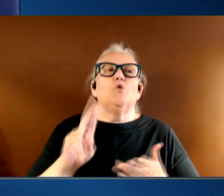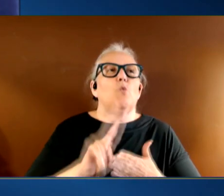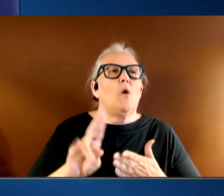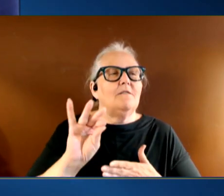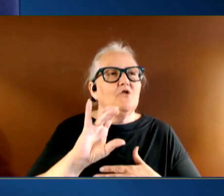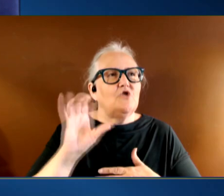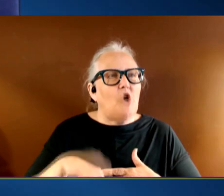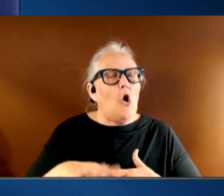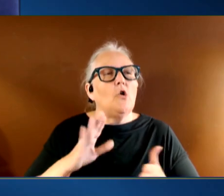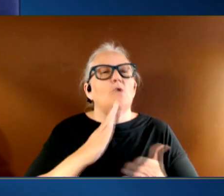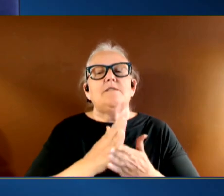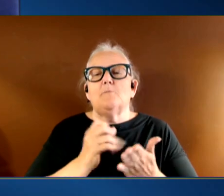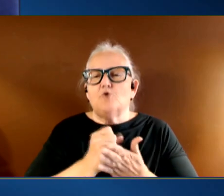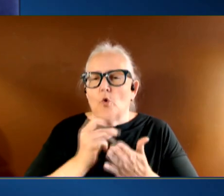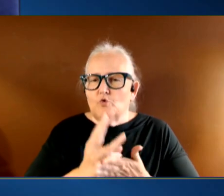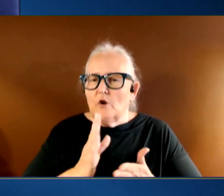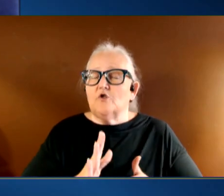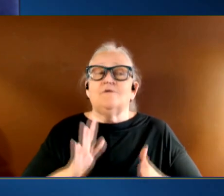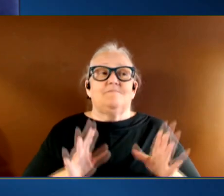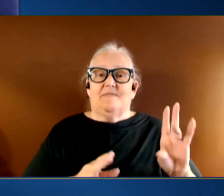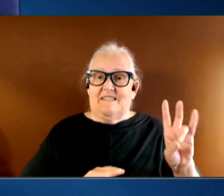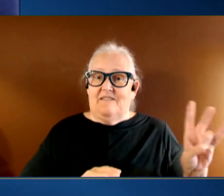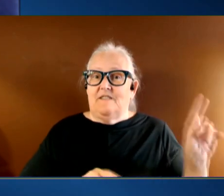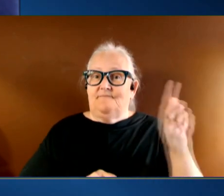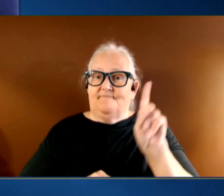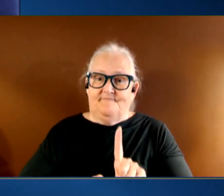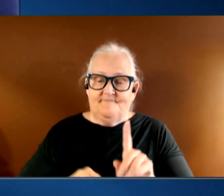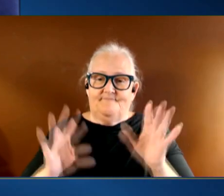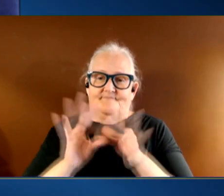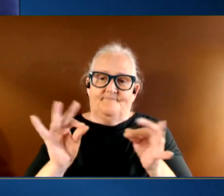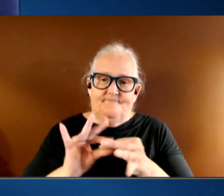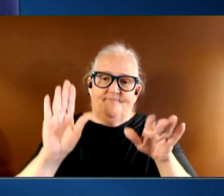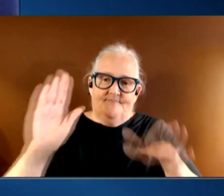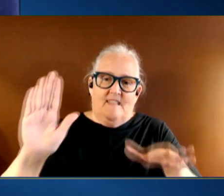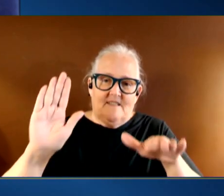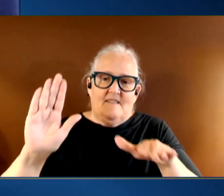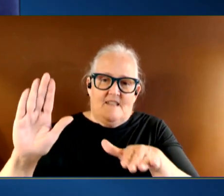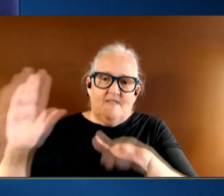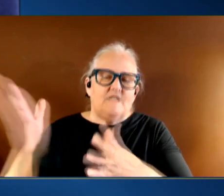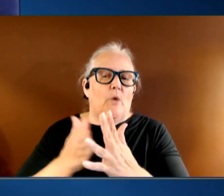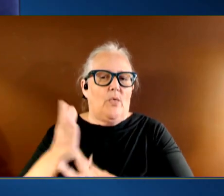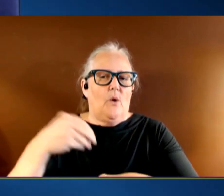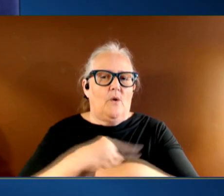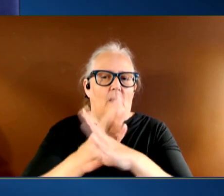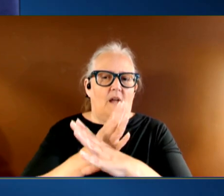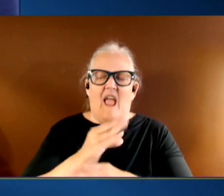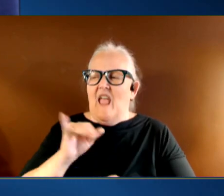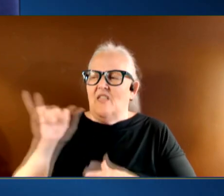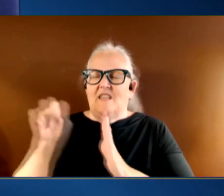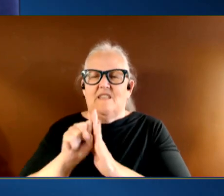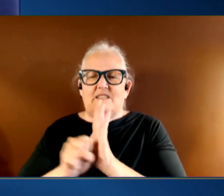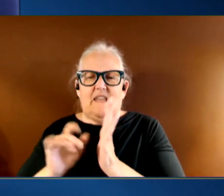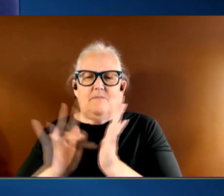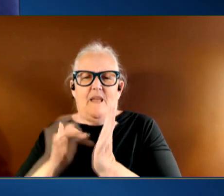and they all testified. And the meeting was virtual, and that was the first time state medical state Medicaid had ever heard from that many people about sickle cell.